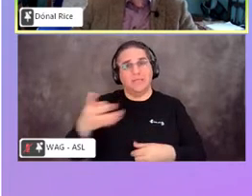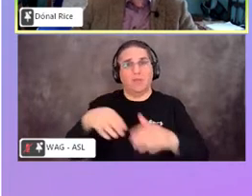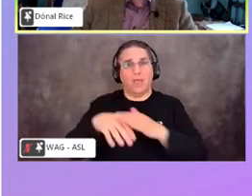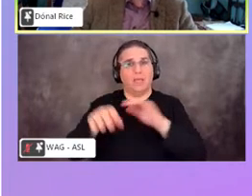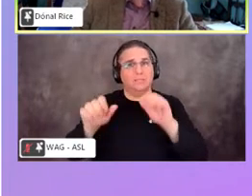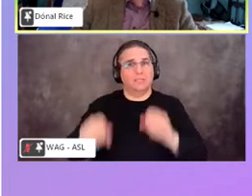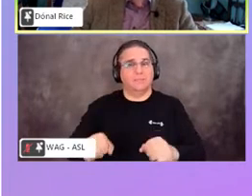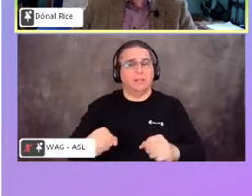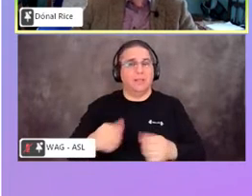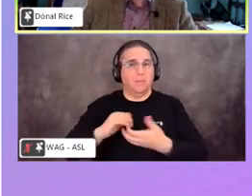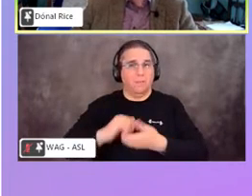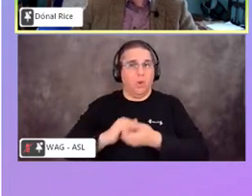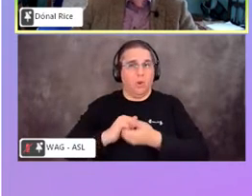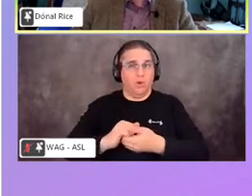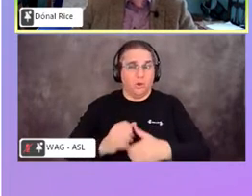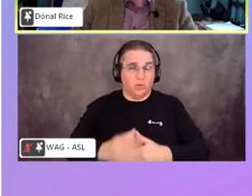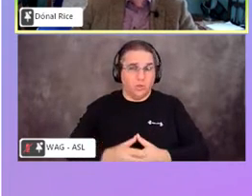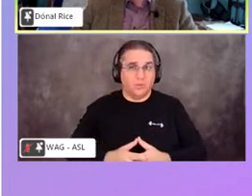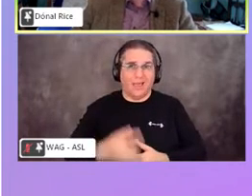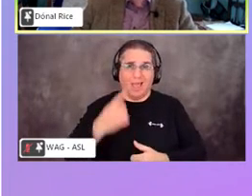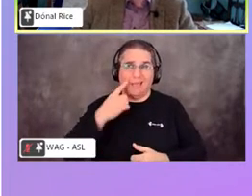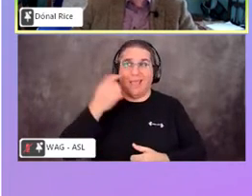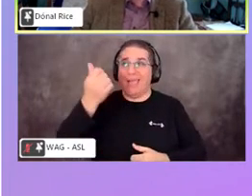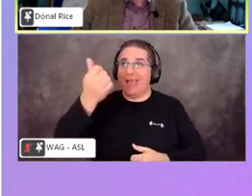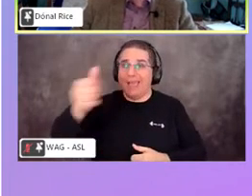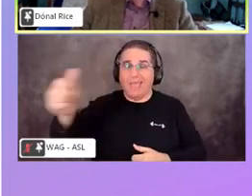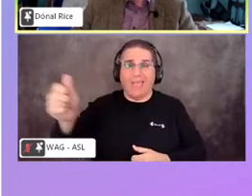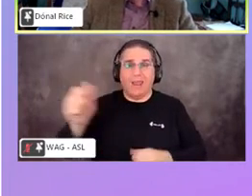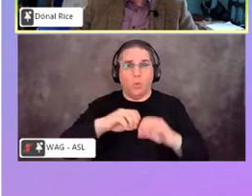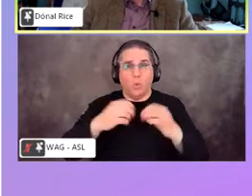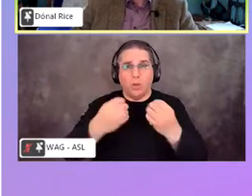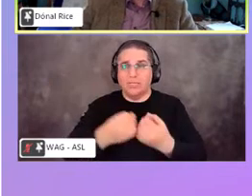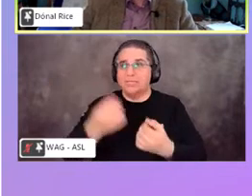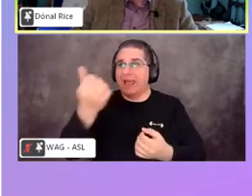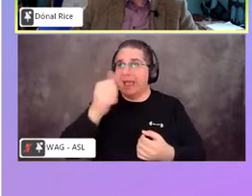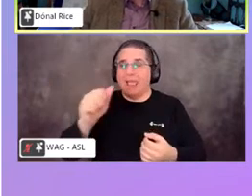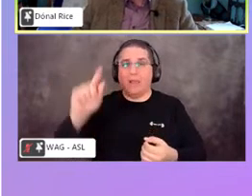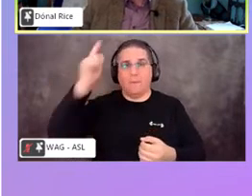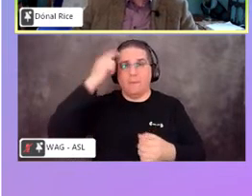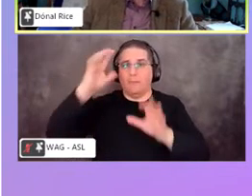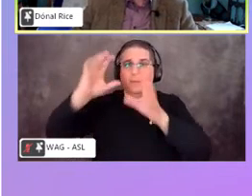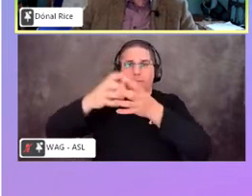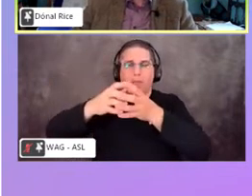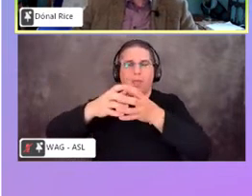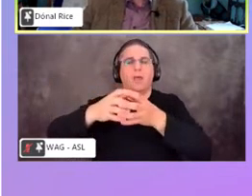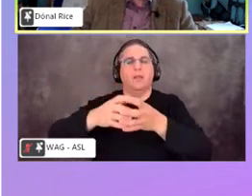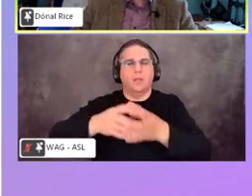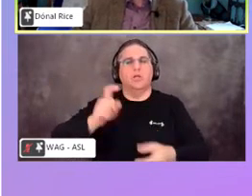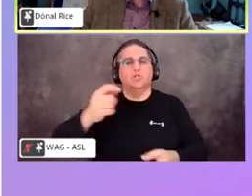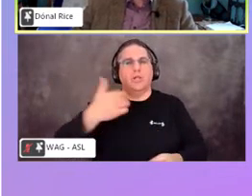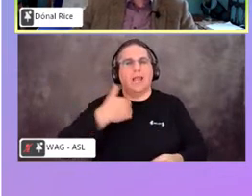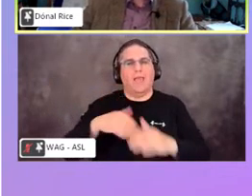accessibility partner and your web agency in order to address this. And the app got a number of accessibility